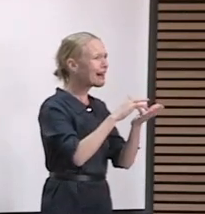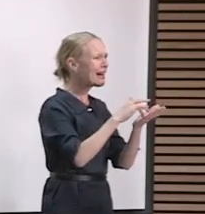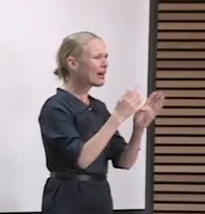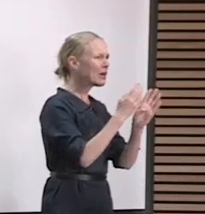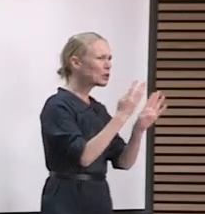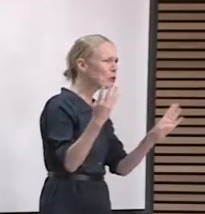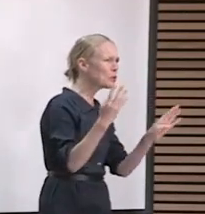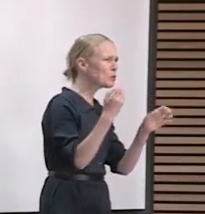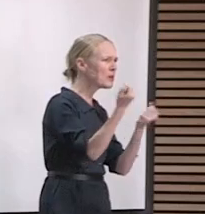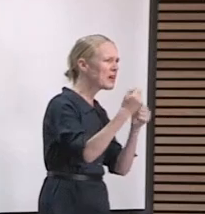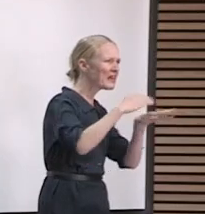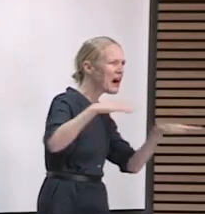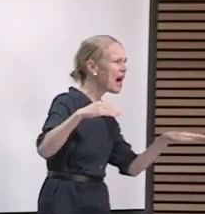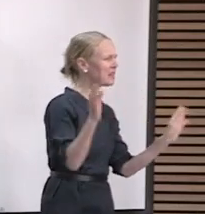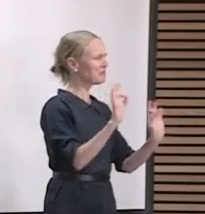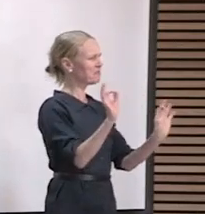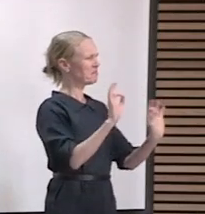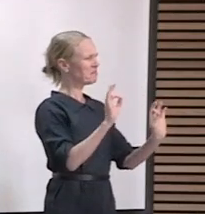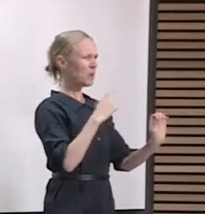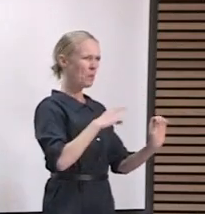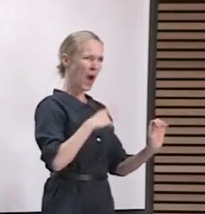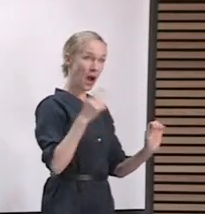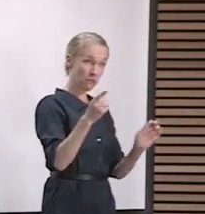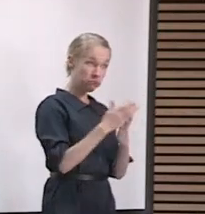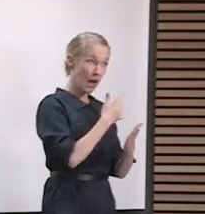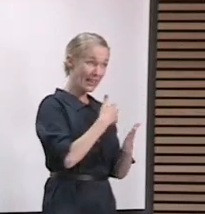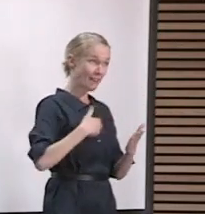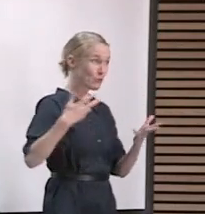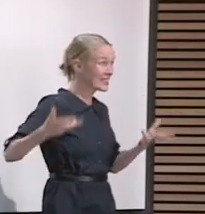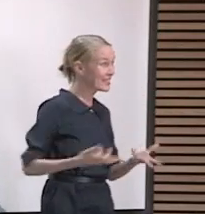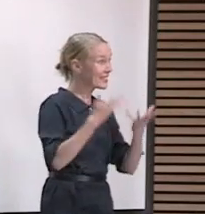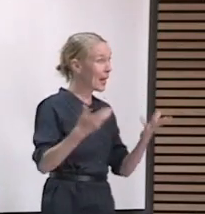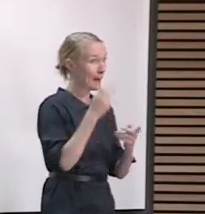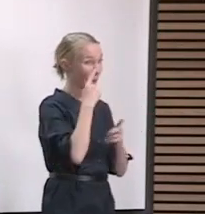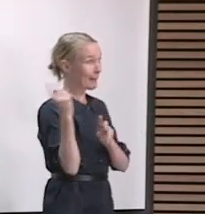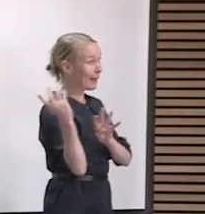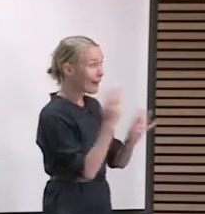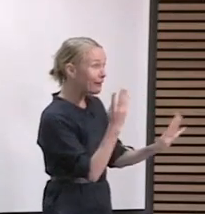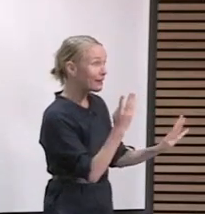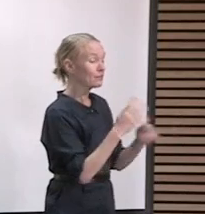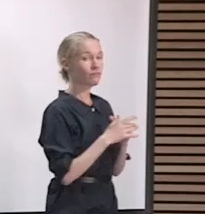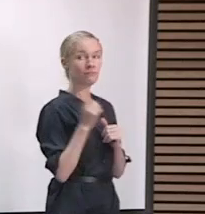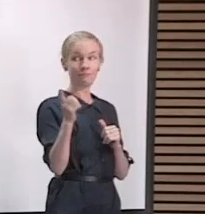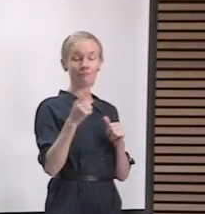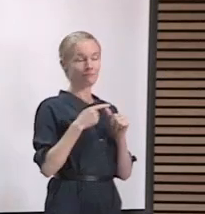testing stations what is practically being done to get people in for a test? Yes, I know the district health